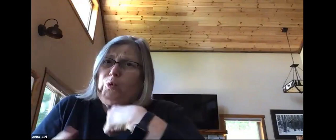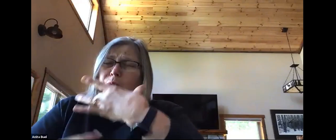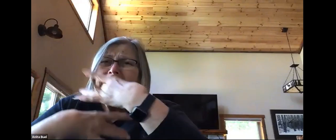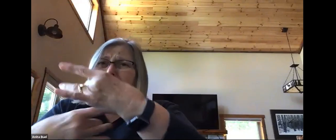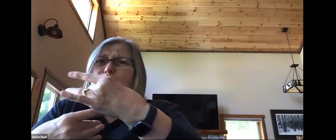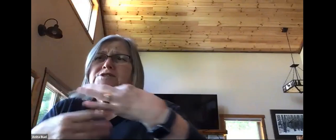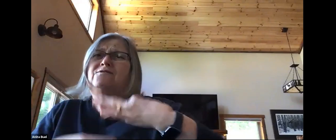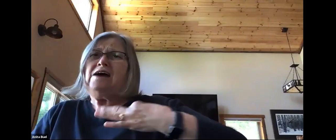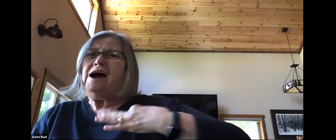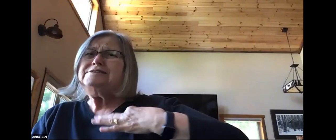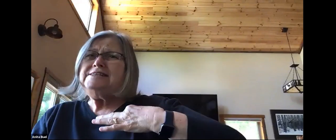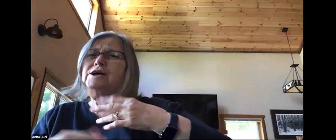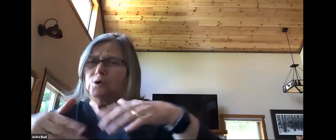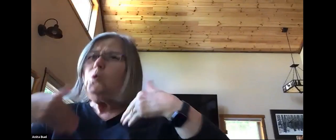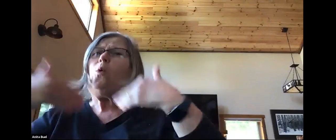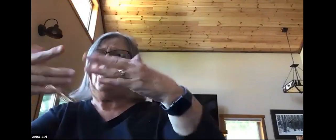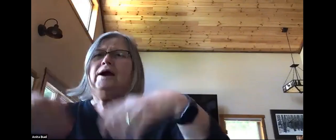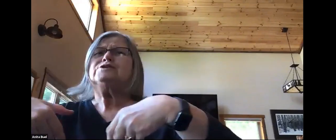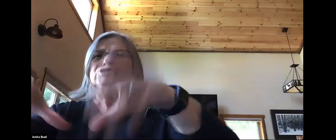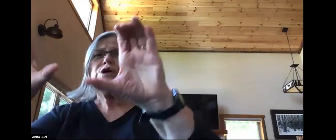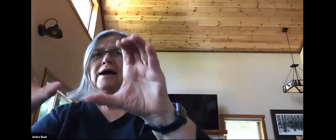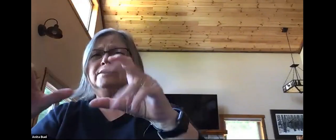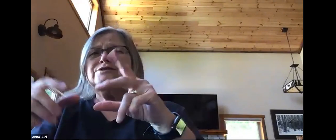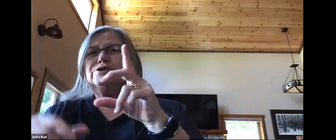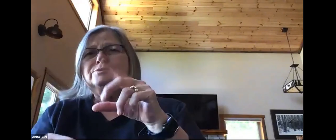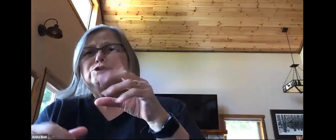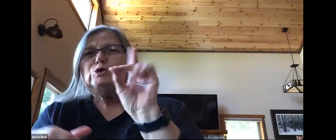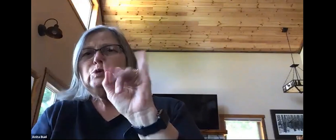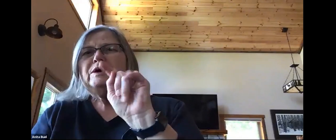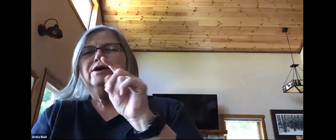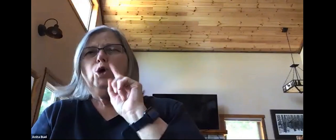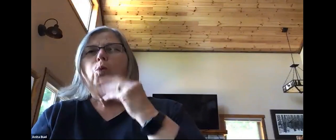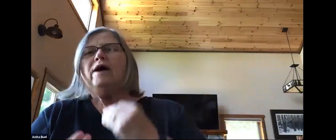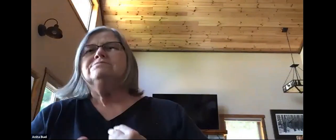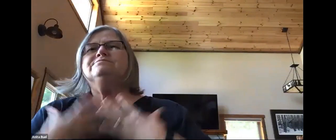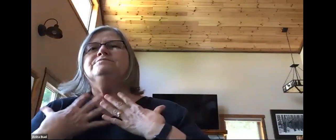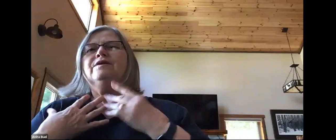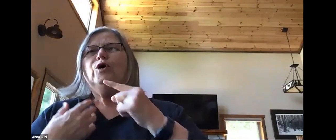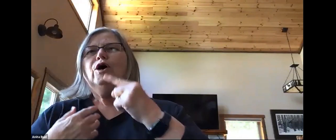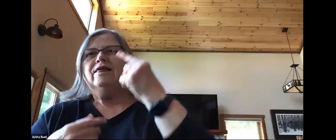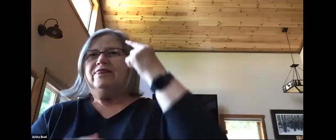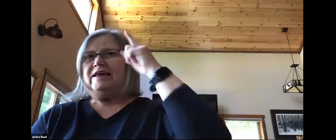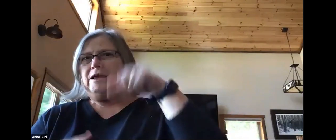So that was impressive. And so I'm hoping folks are interested in volunteering to continuing to do that, because that was really